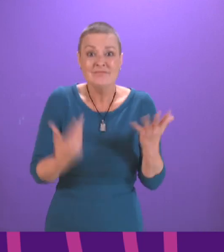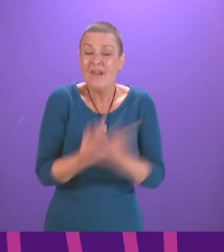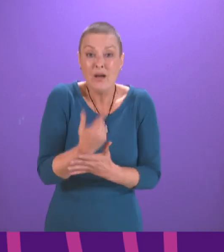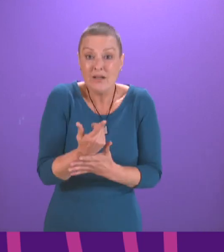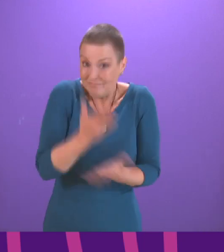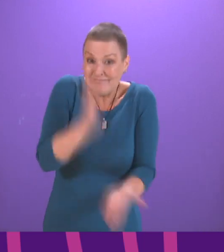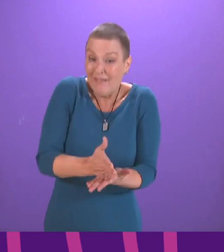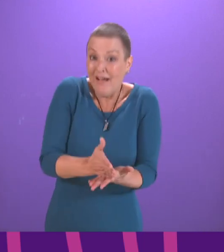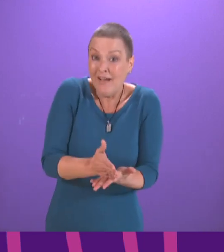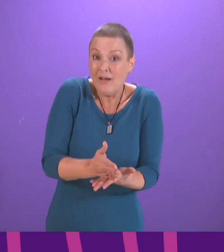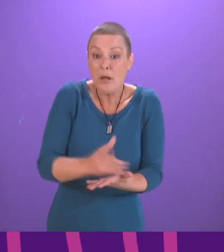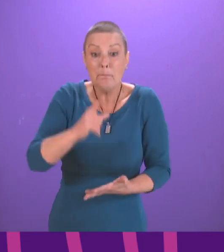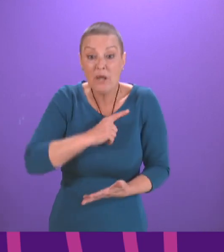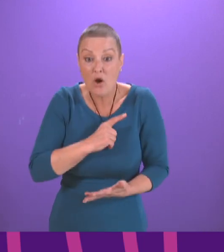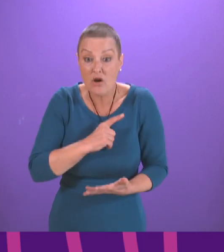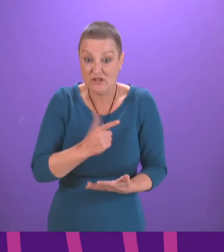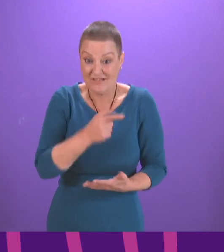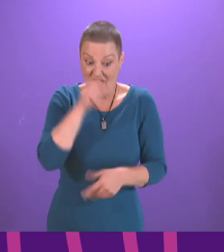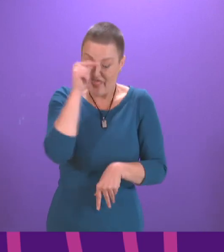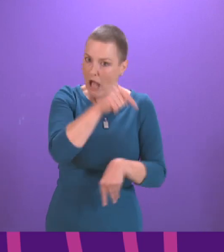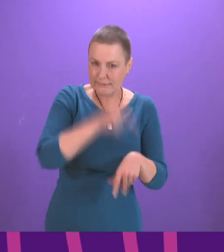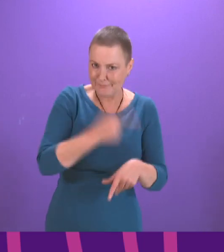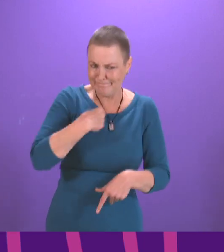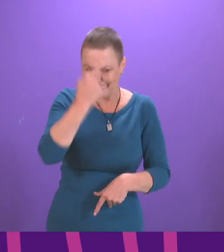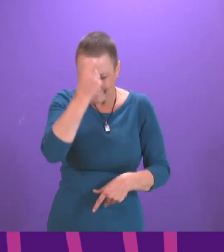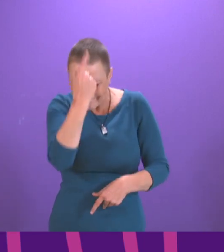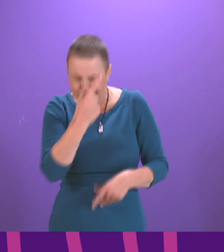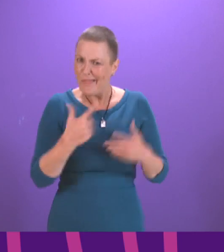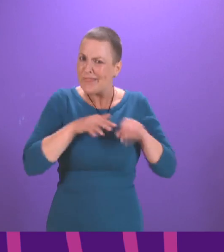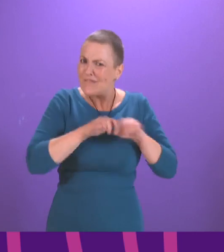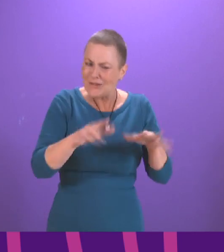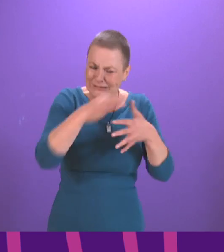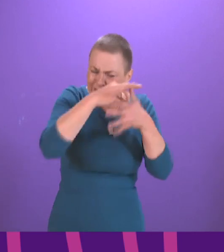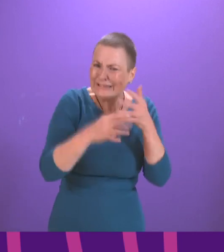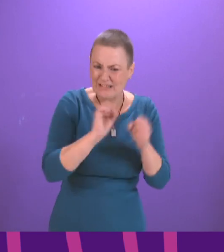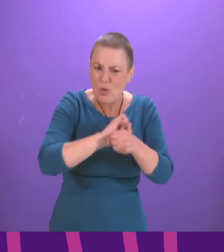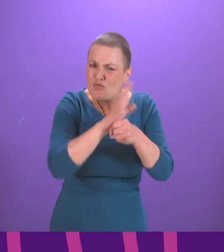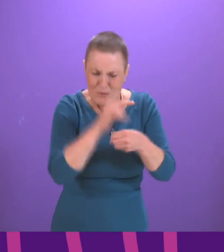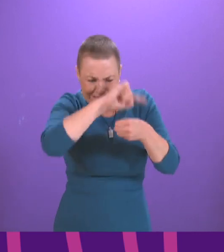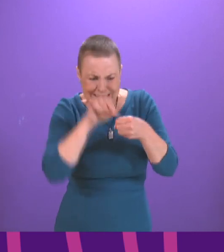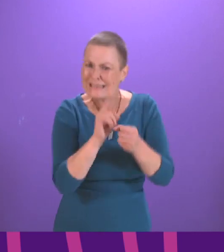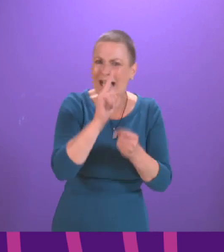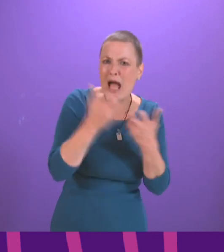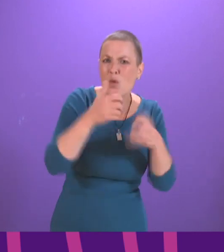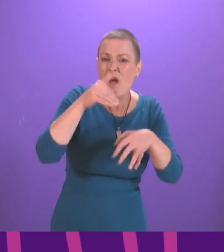at that point, our understanding of the virus was underdeveloped and because, as I readily